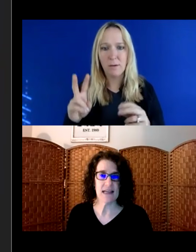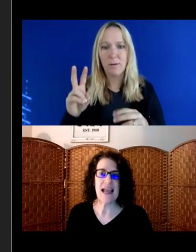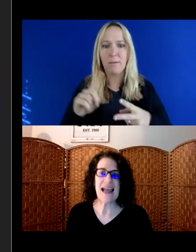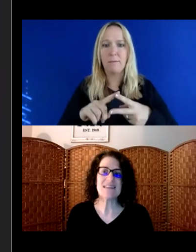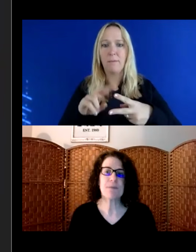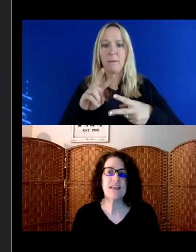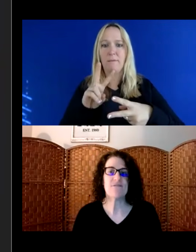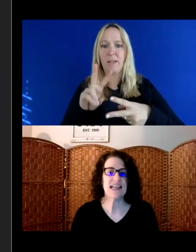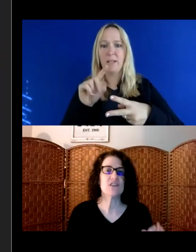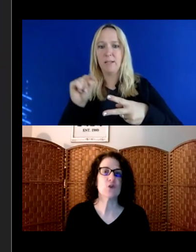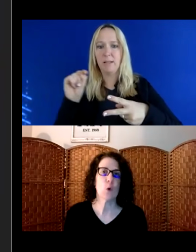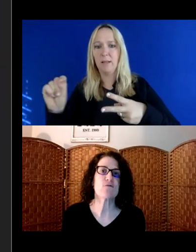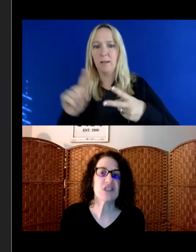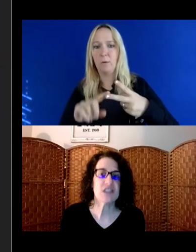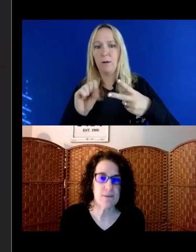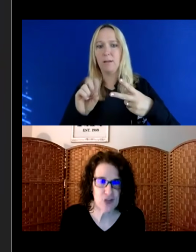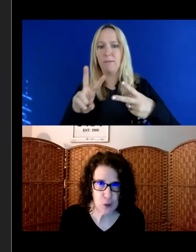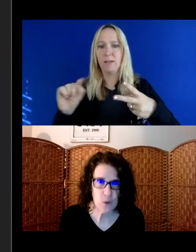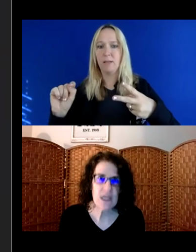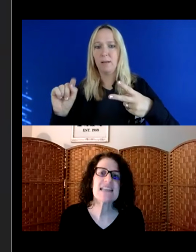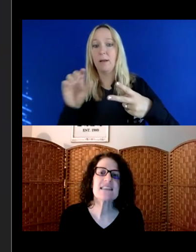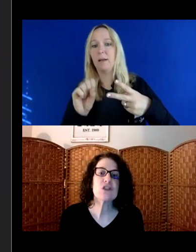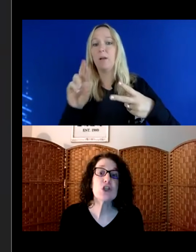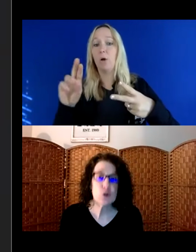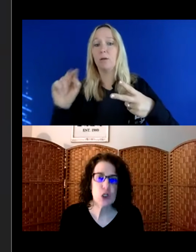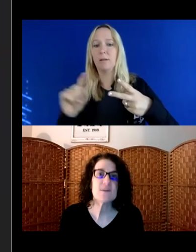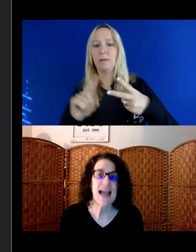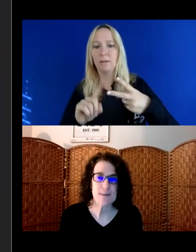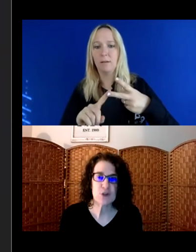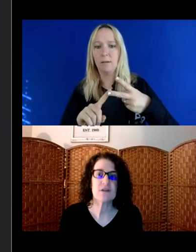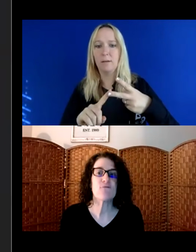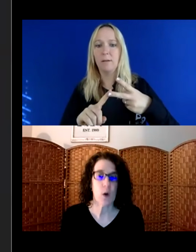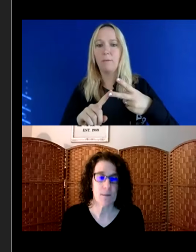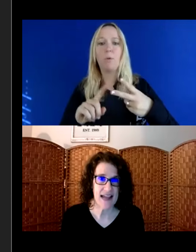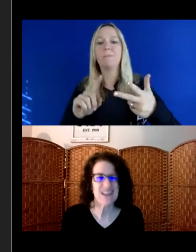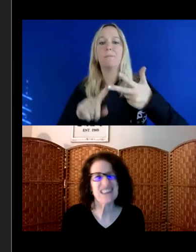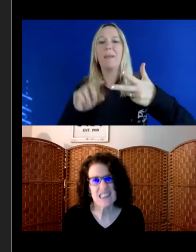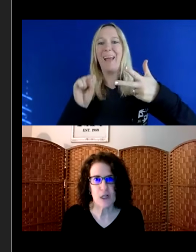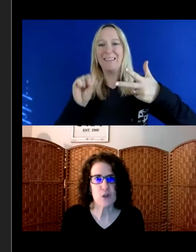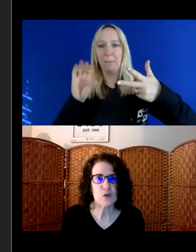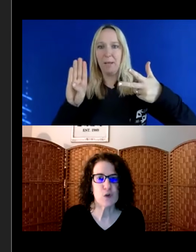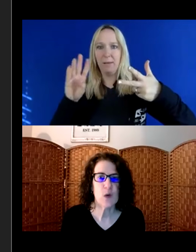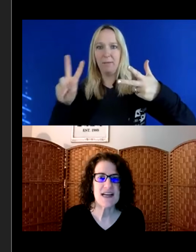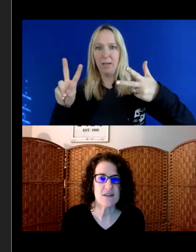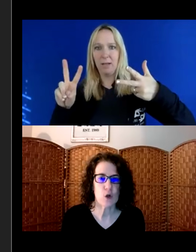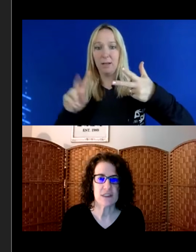SBV is short for SubView. It's YouTube's caption format that is similar to SRT.